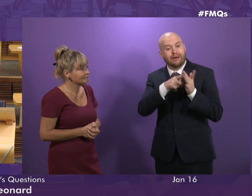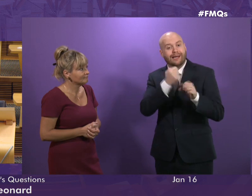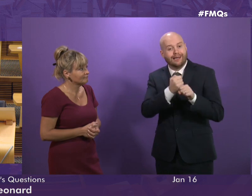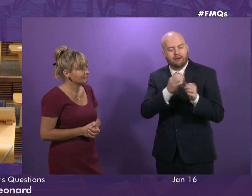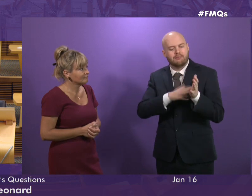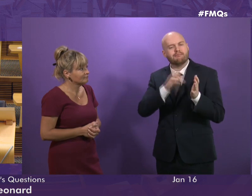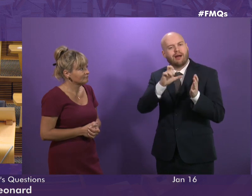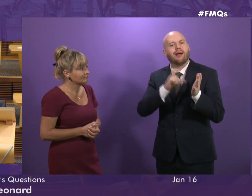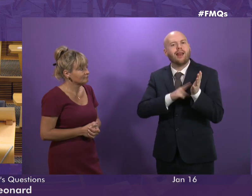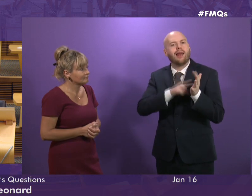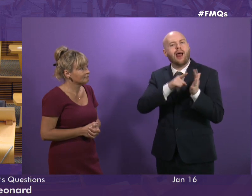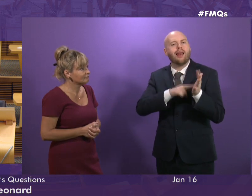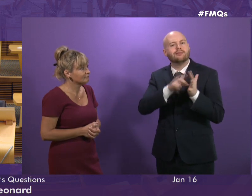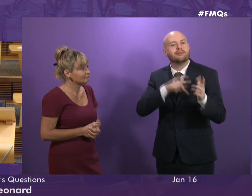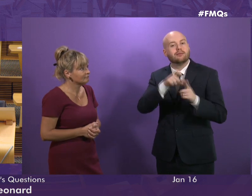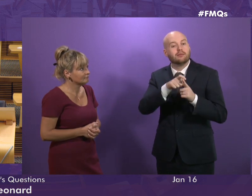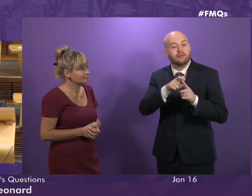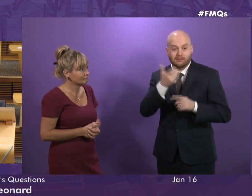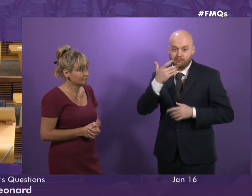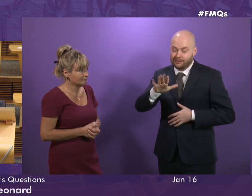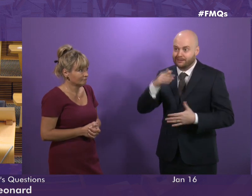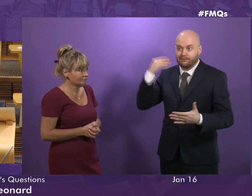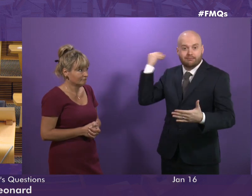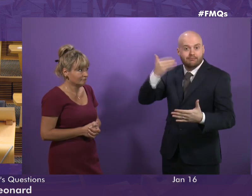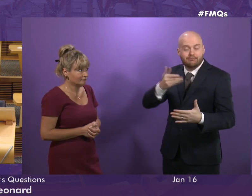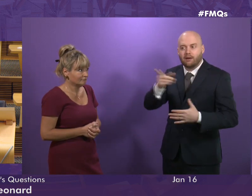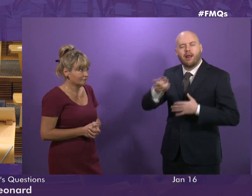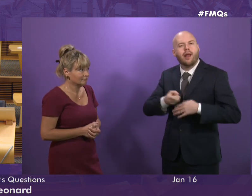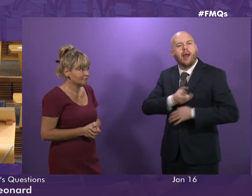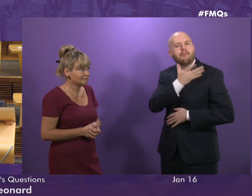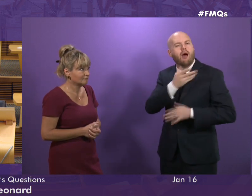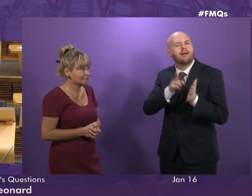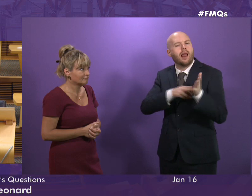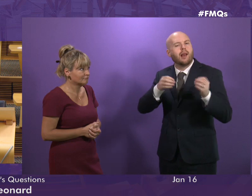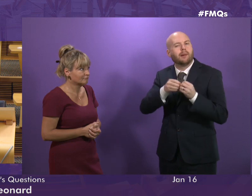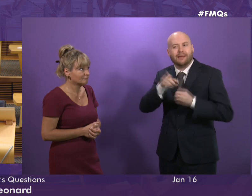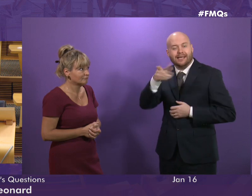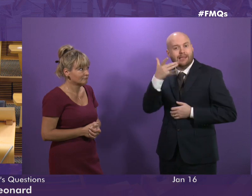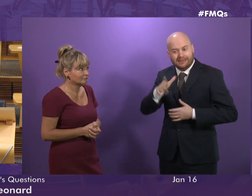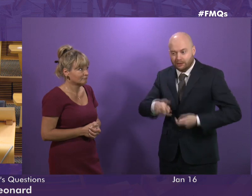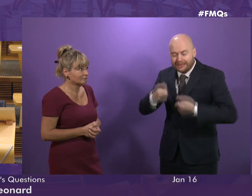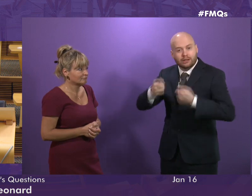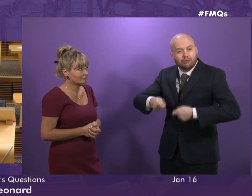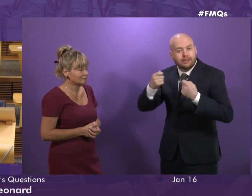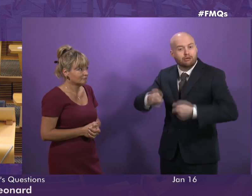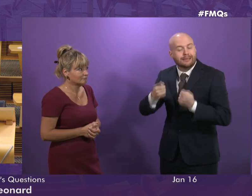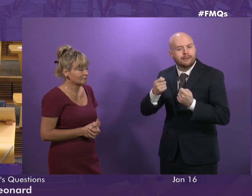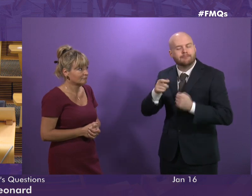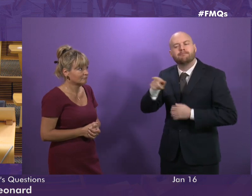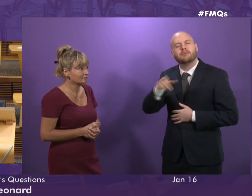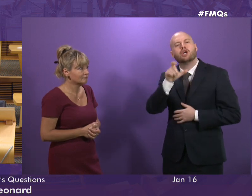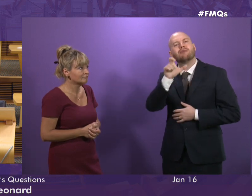number of times by Labour’s Neil Bibby. Craig was murdered in 2017, in an unprovoked